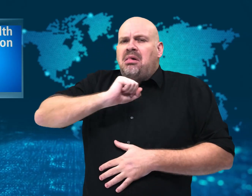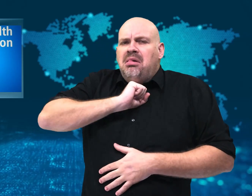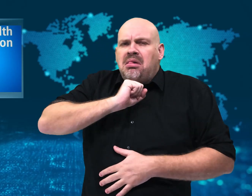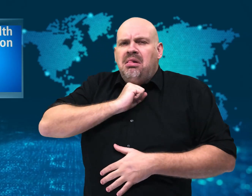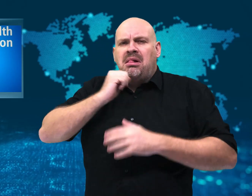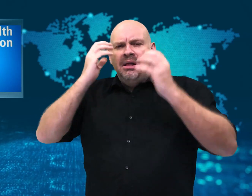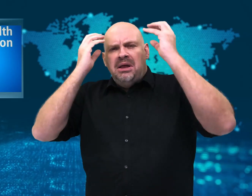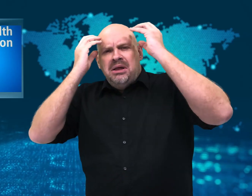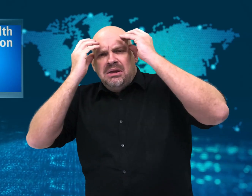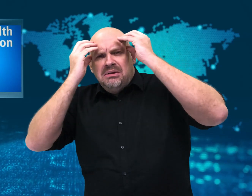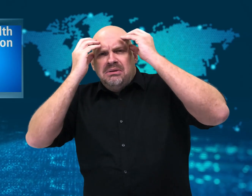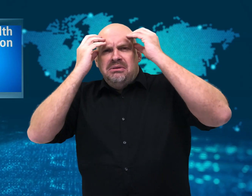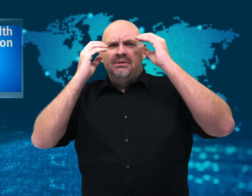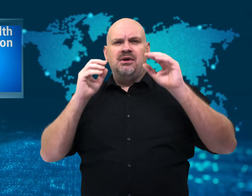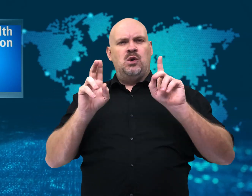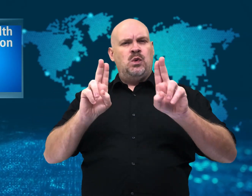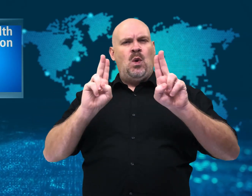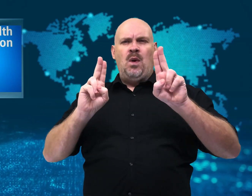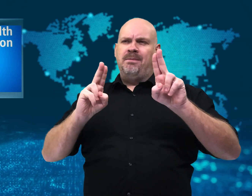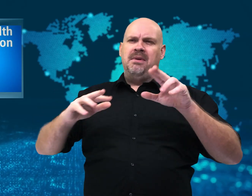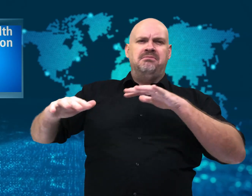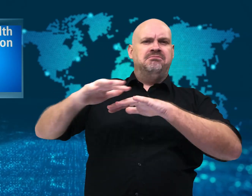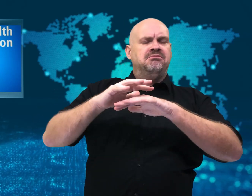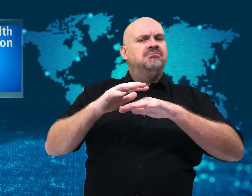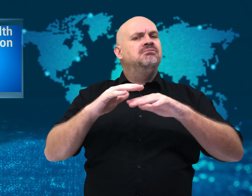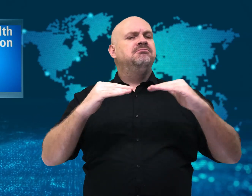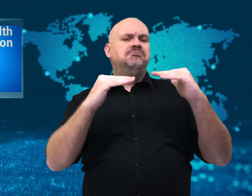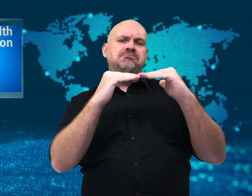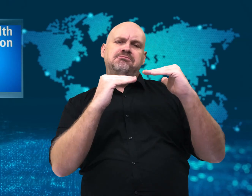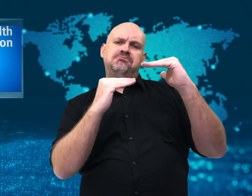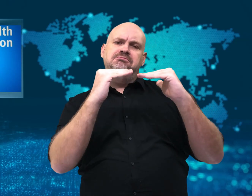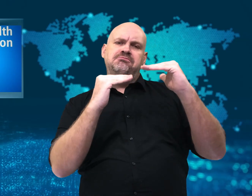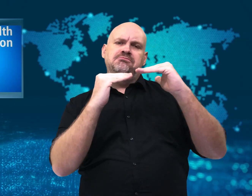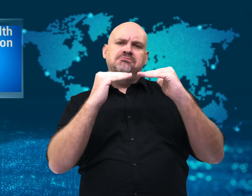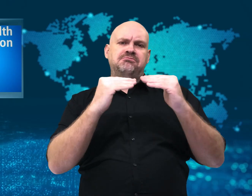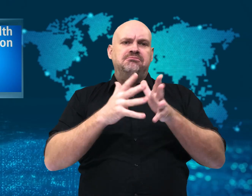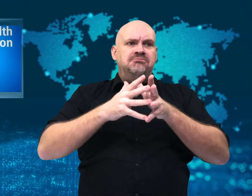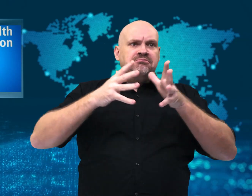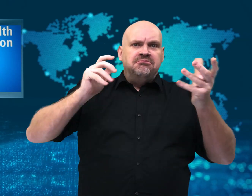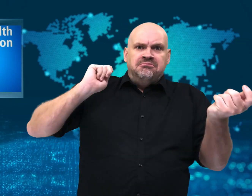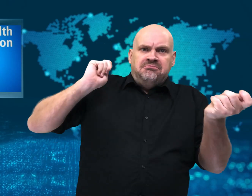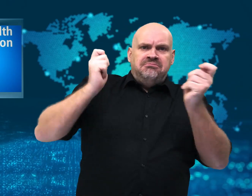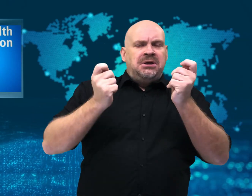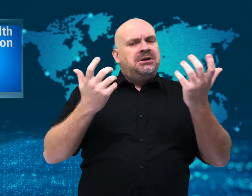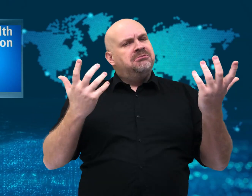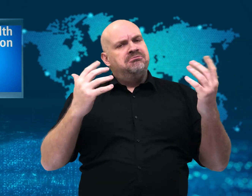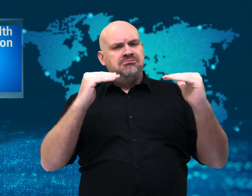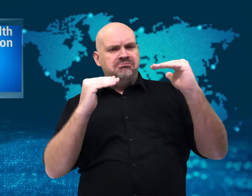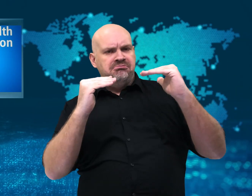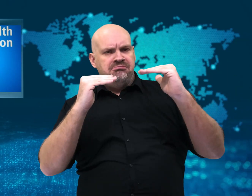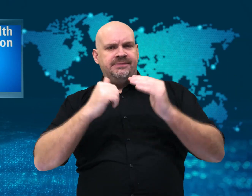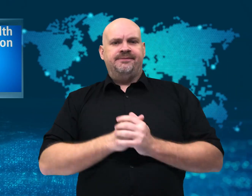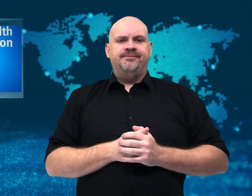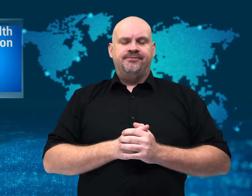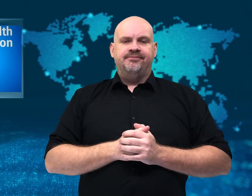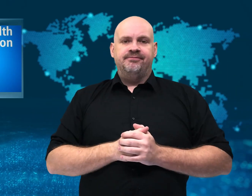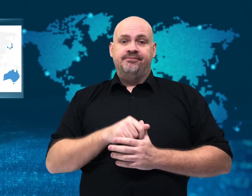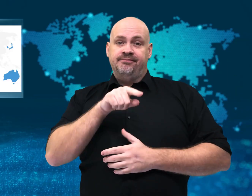The Omicron variant has been found in at least three dozen